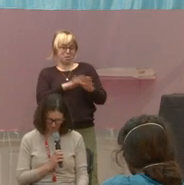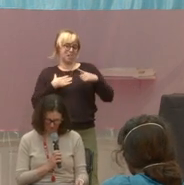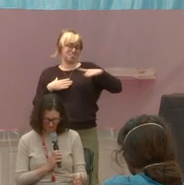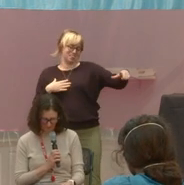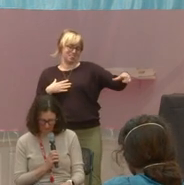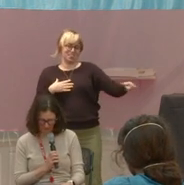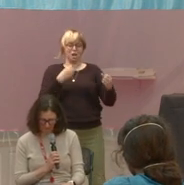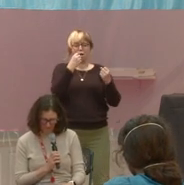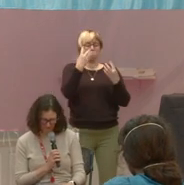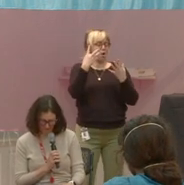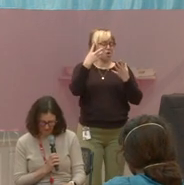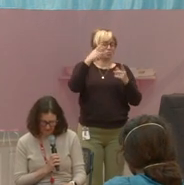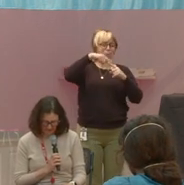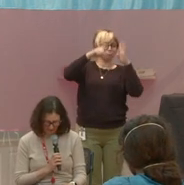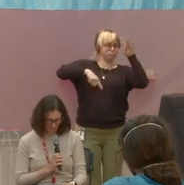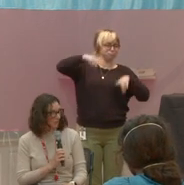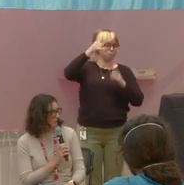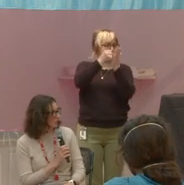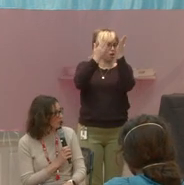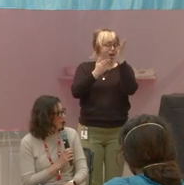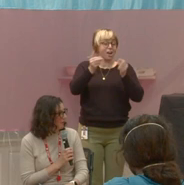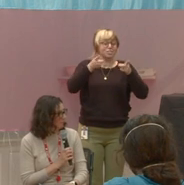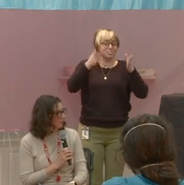a multidisciplinary artist, and the director and choreographer